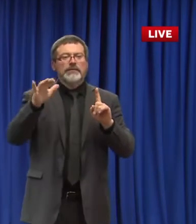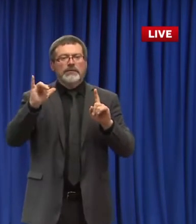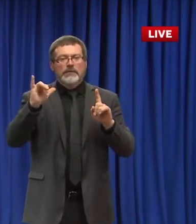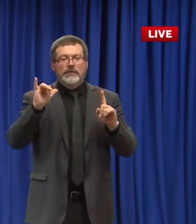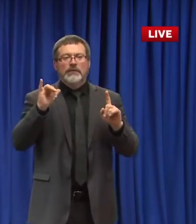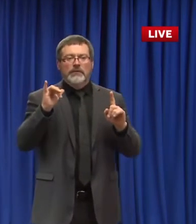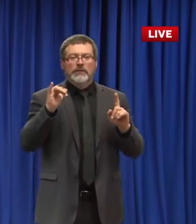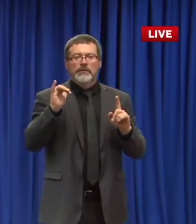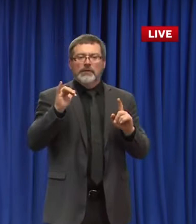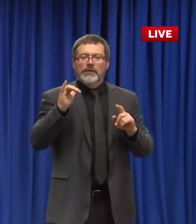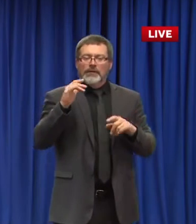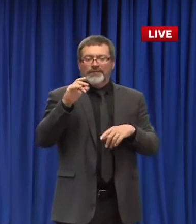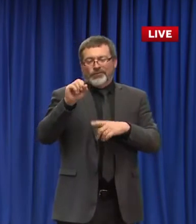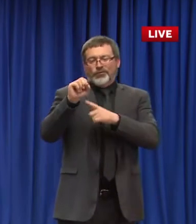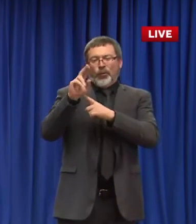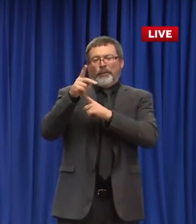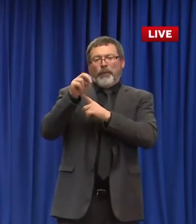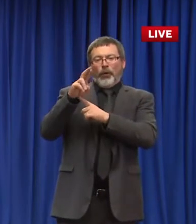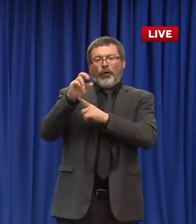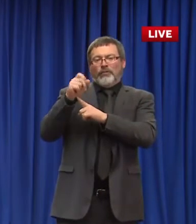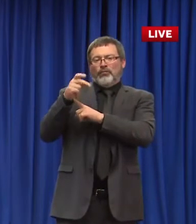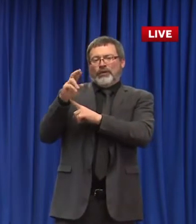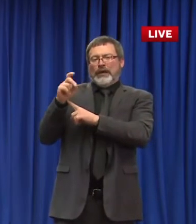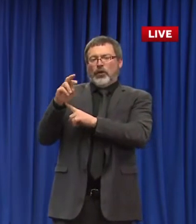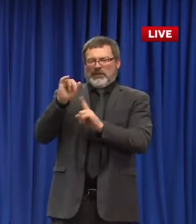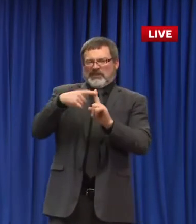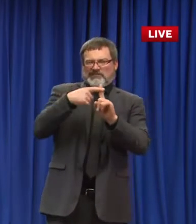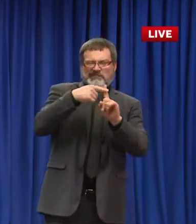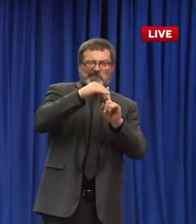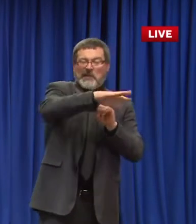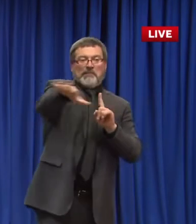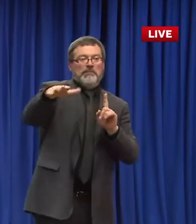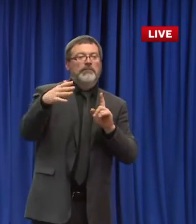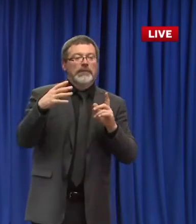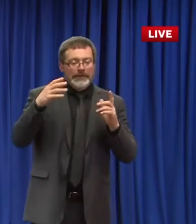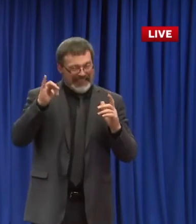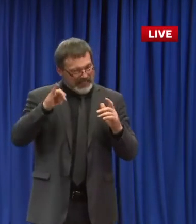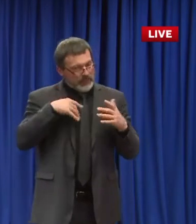THAT’S ANOTHER TERM FOR IT THAT AGAIN IN JUST AN HOUR. YOU COULD IN FACT A HUNDRED PEOPLE 200 PEOPLE WE’VE SEEN THAT HAPPEN ACROSS THE COUNTRY.